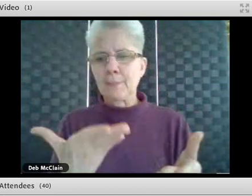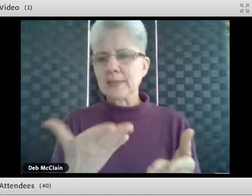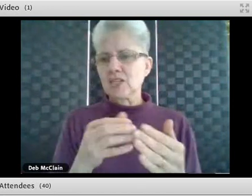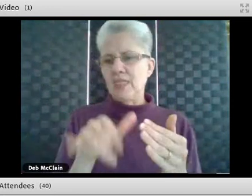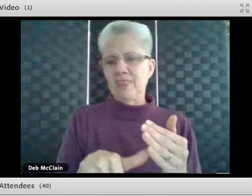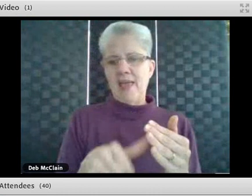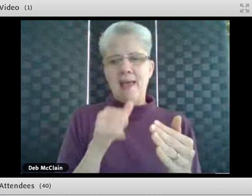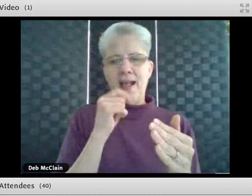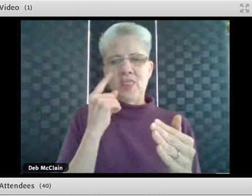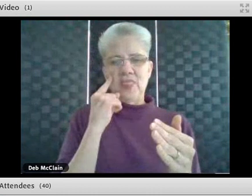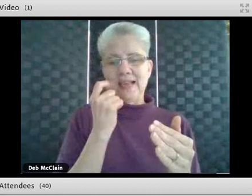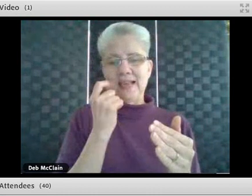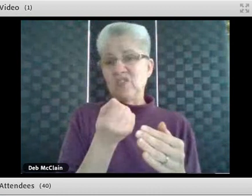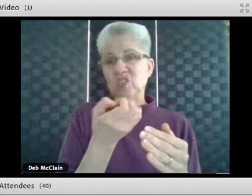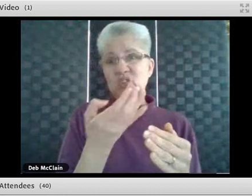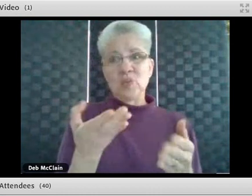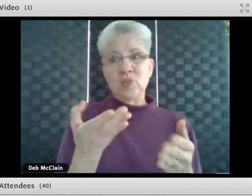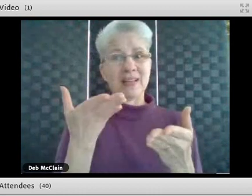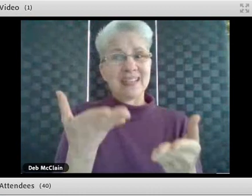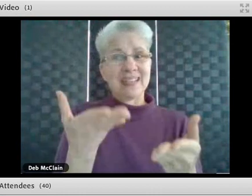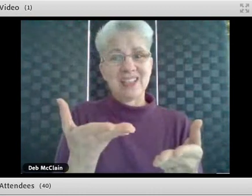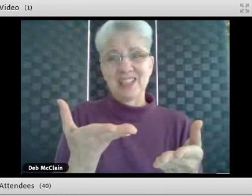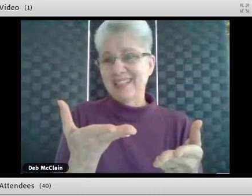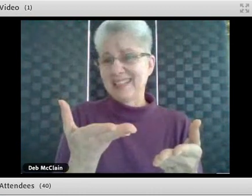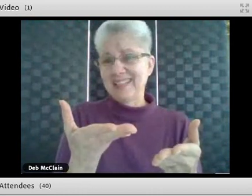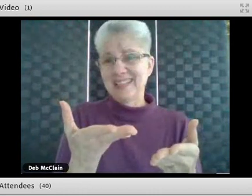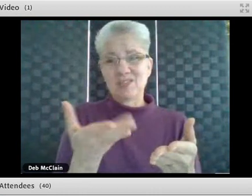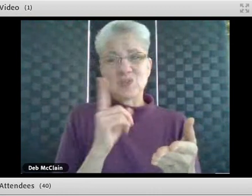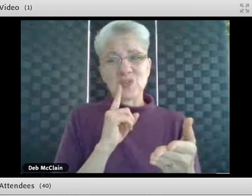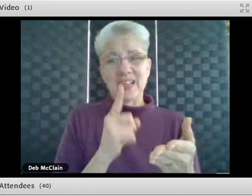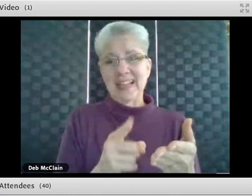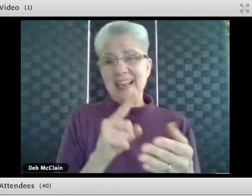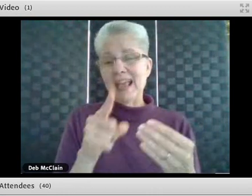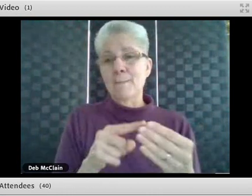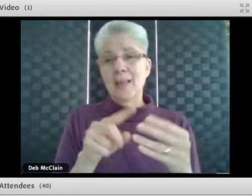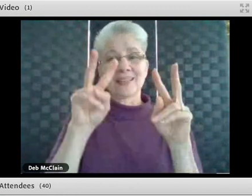In fact, it has very few recommendations, total, about subject fields.